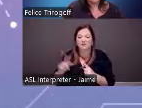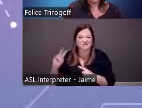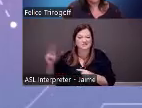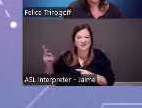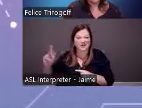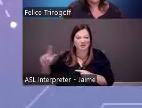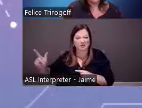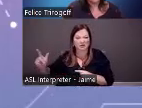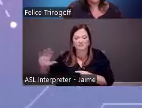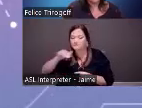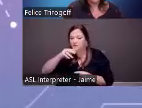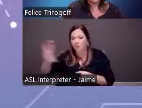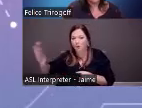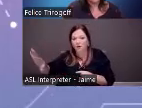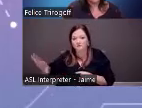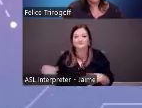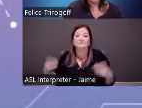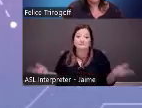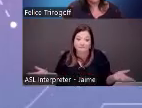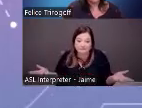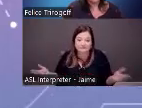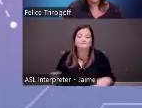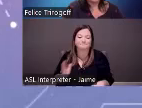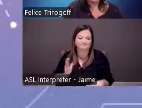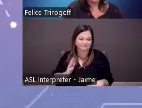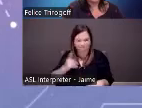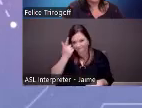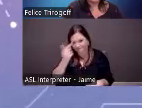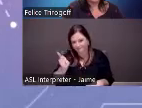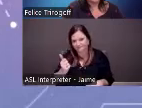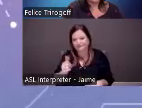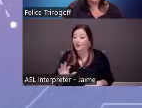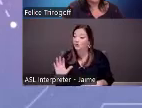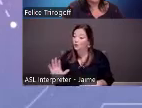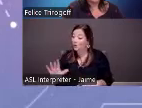so that when they were passing the information on about, oh, here's your link to fill out the online survey,